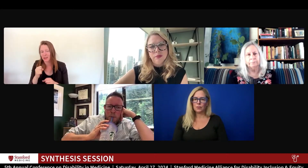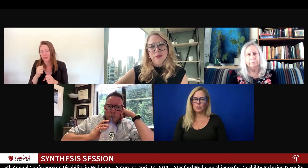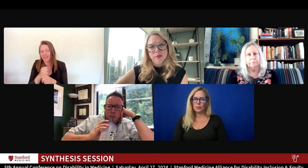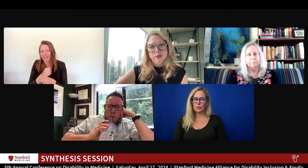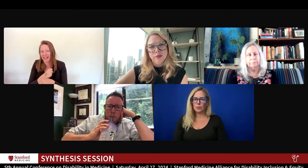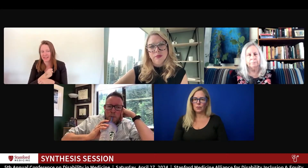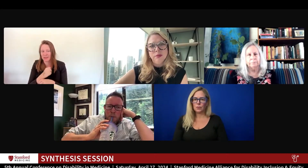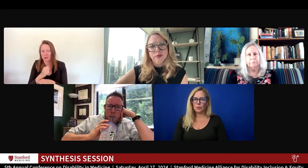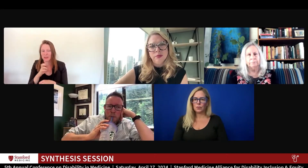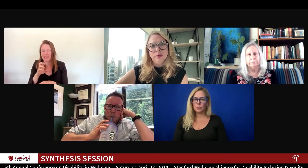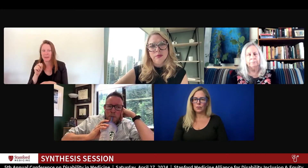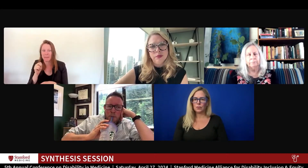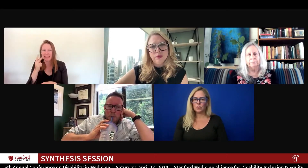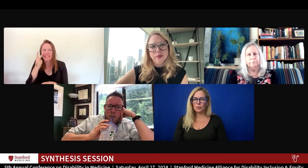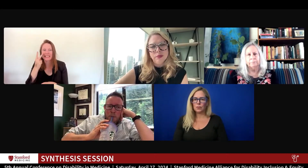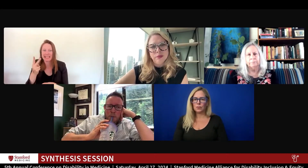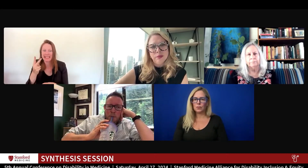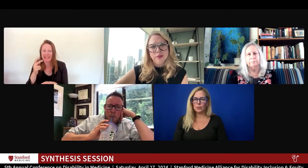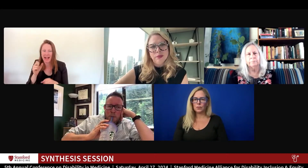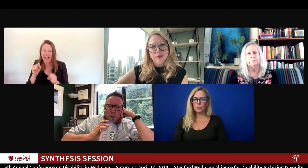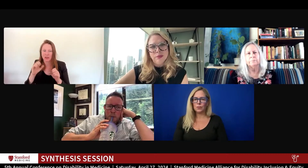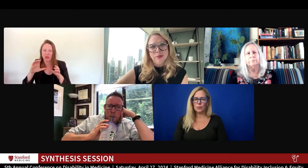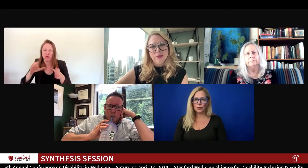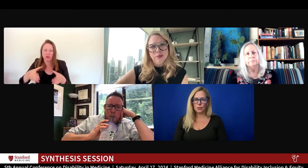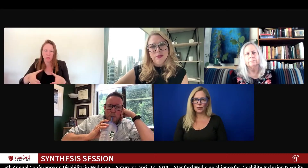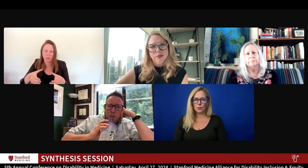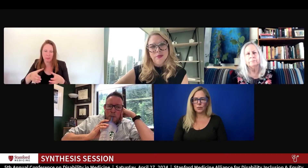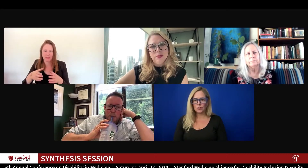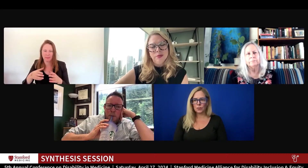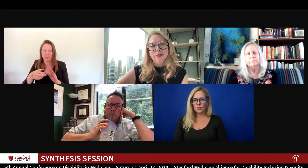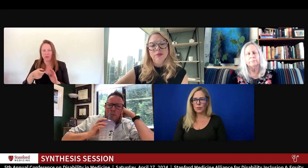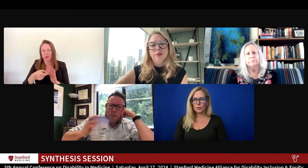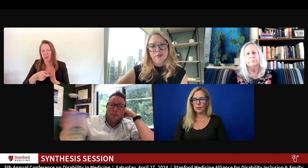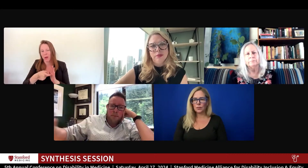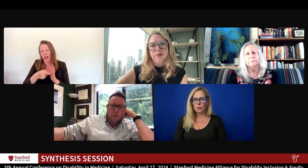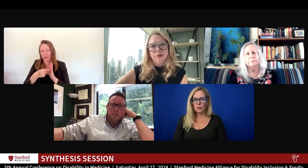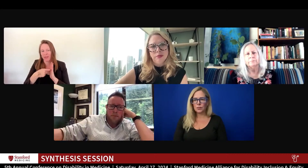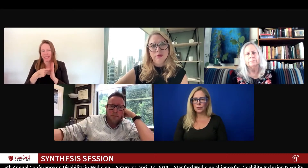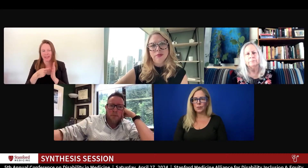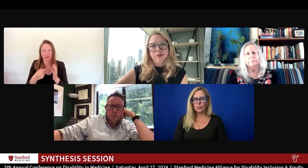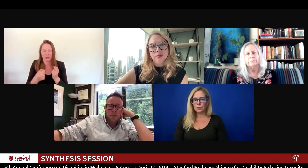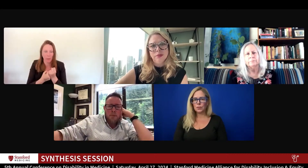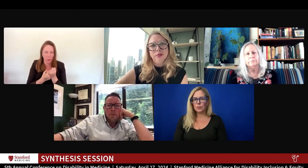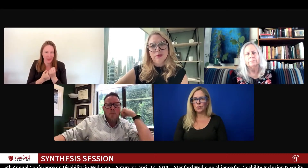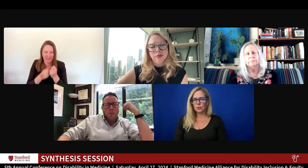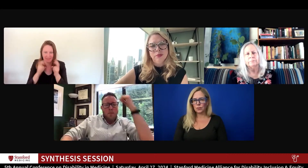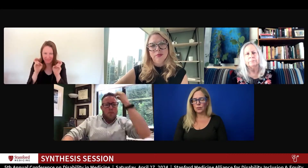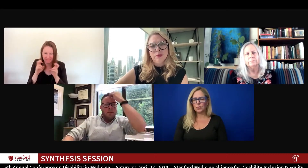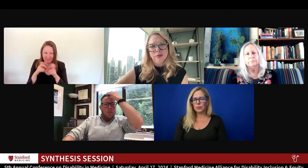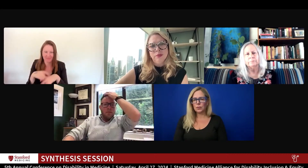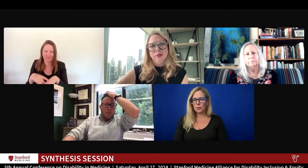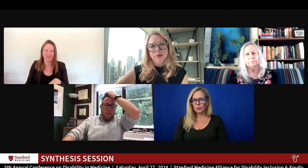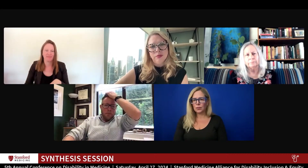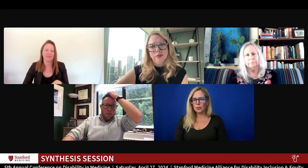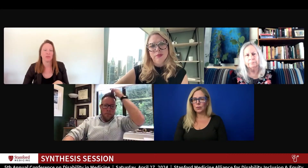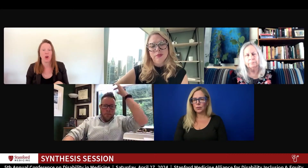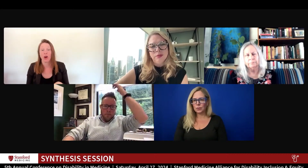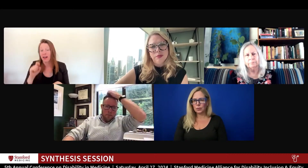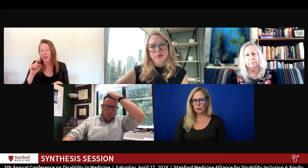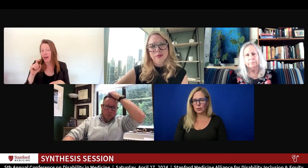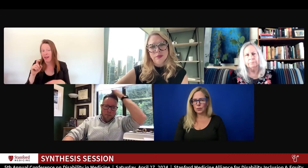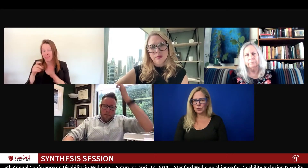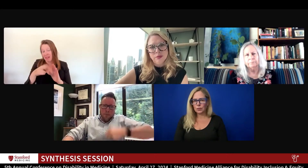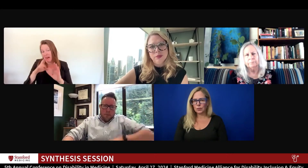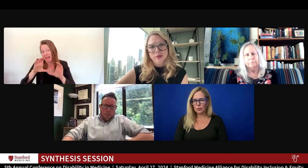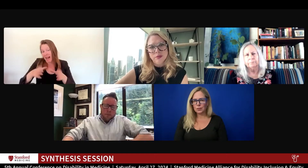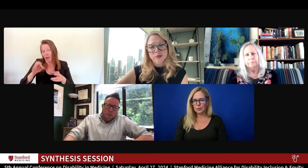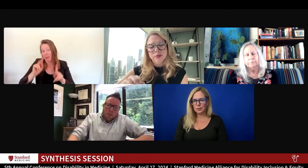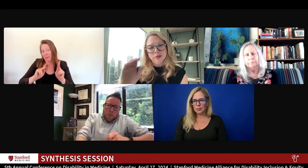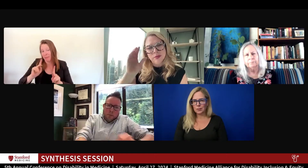allies are always fighting to even be seen as a group that is requiring supports, so to speak.